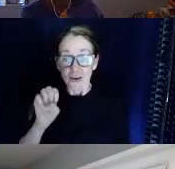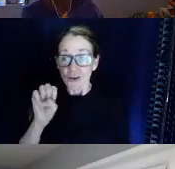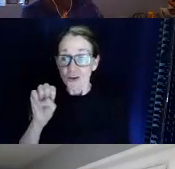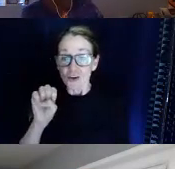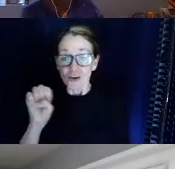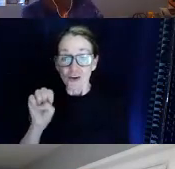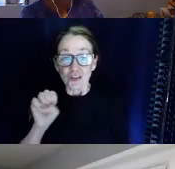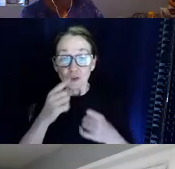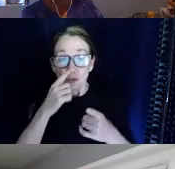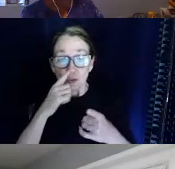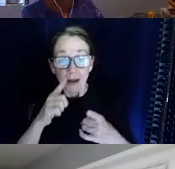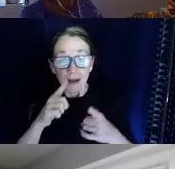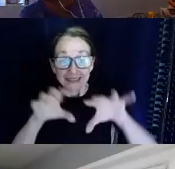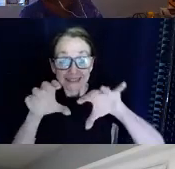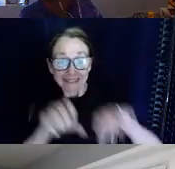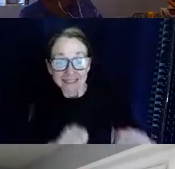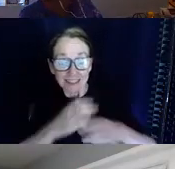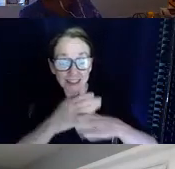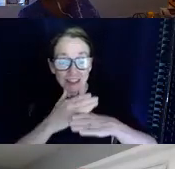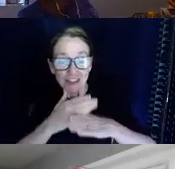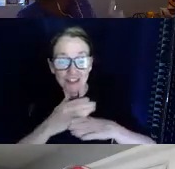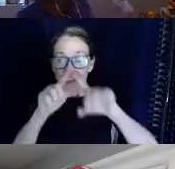ANY VOLUNTEERS? WE MIGHT NEED EARNEST TO PULL DOWN THE SHARED SCREEN IN ORDER TO SEE OTHERS.